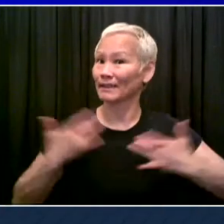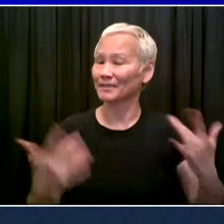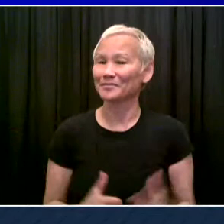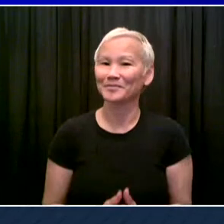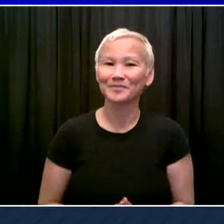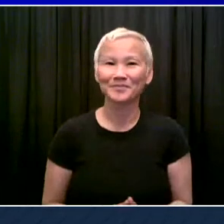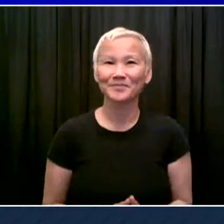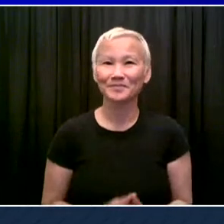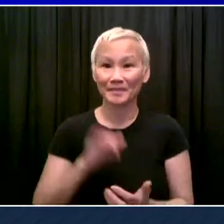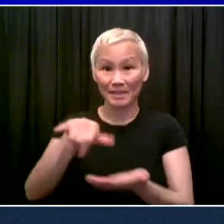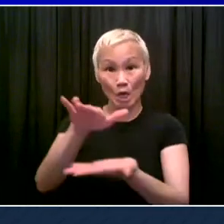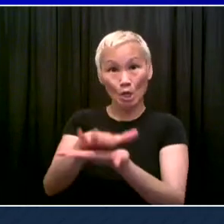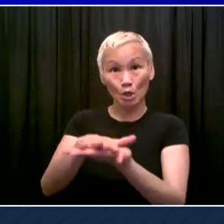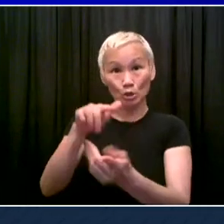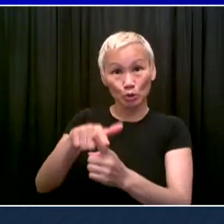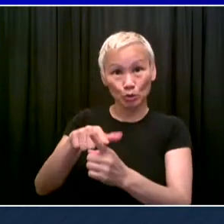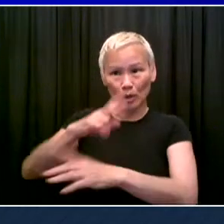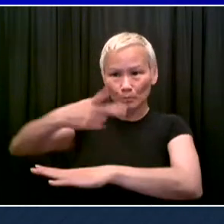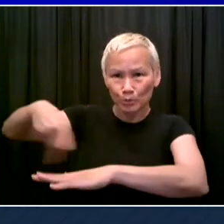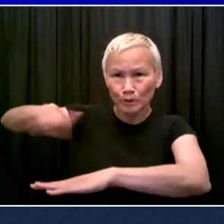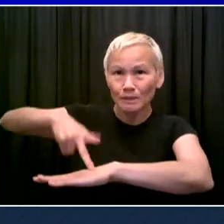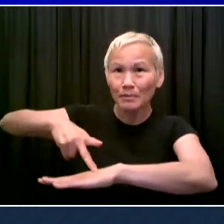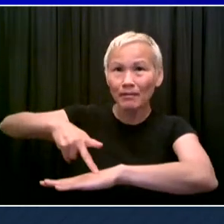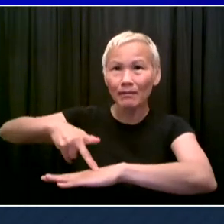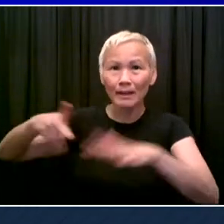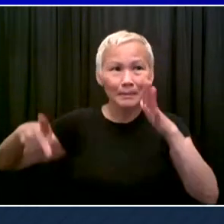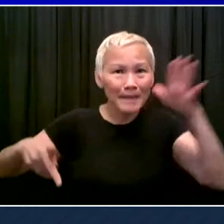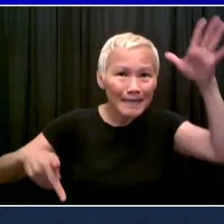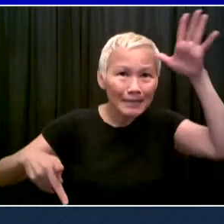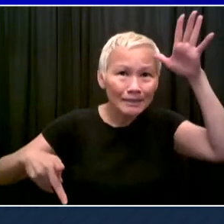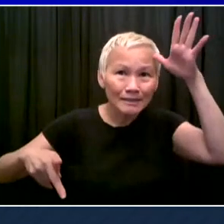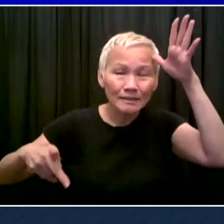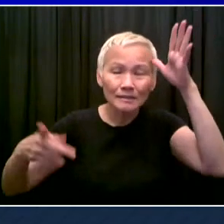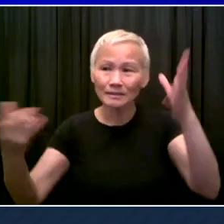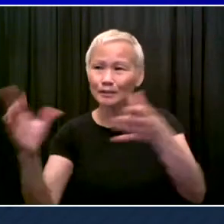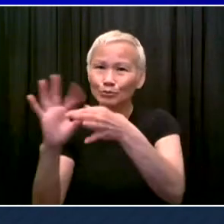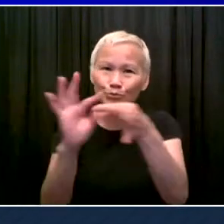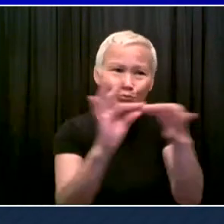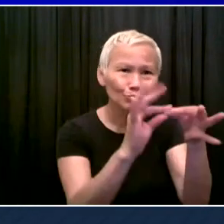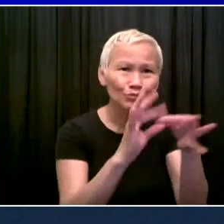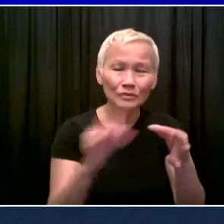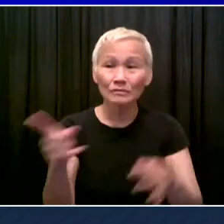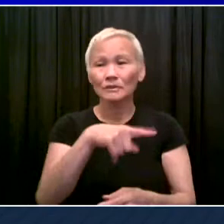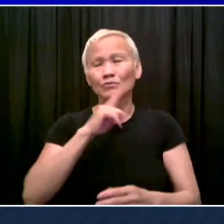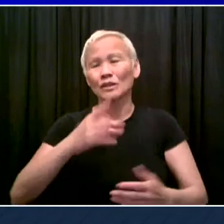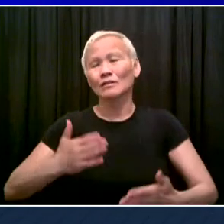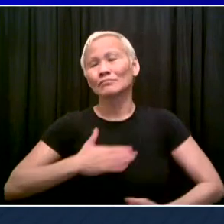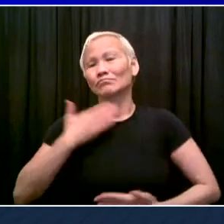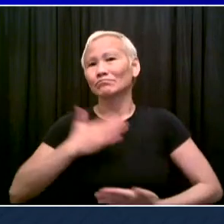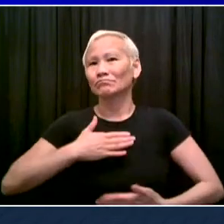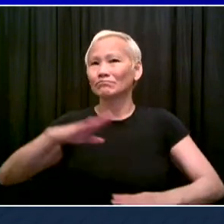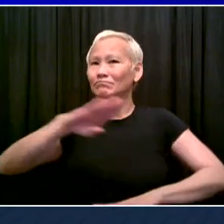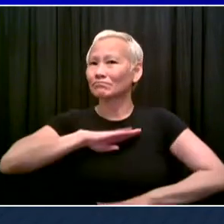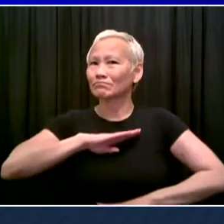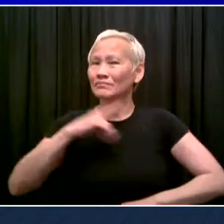IN WELL OVER A YEAR. THE FIRST TIME THEY REA AVHIG N A CHANCE TO GET BACK INTO THE CLASSROOM. A LOT OF PARENTS